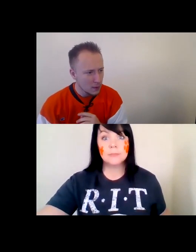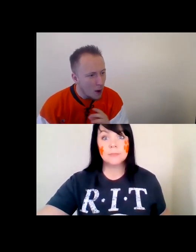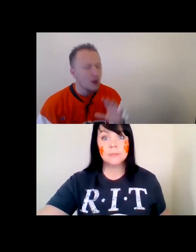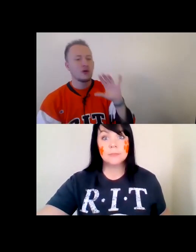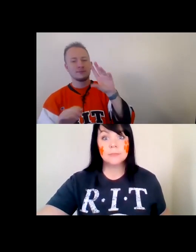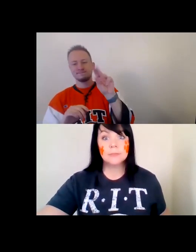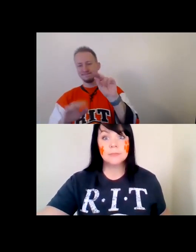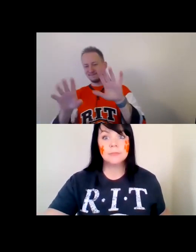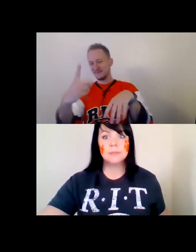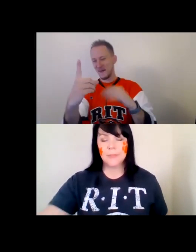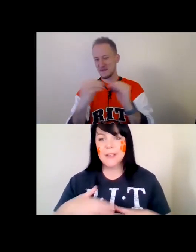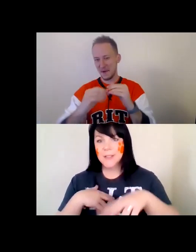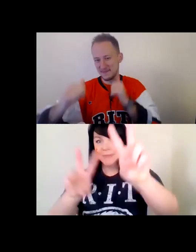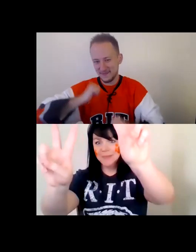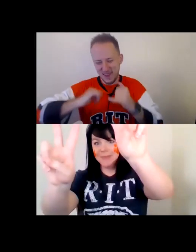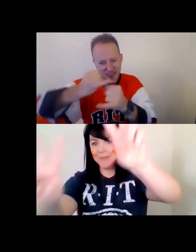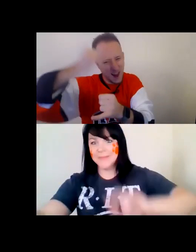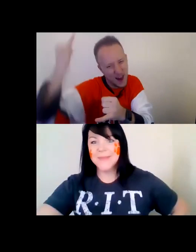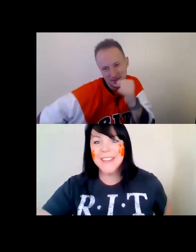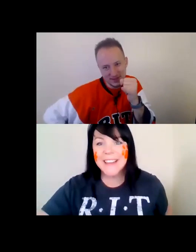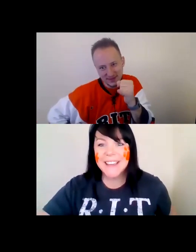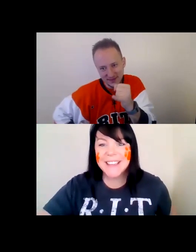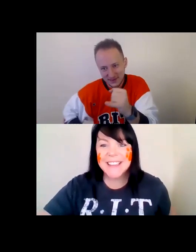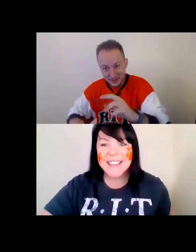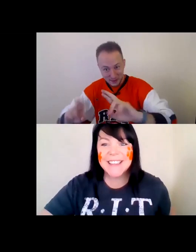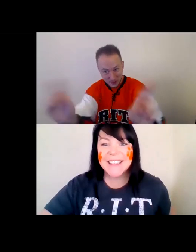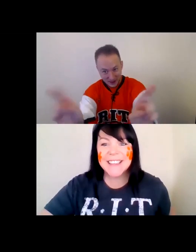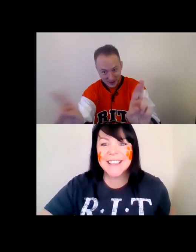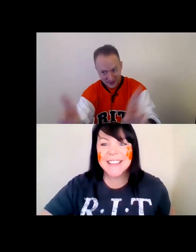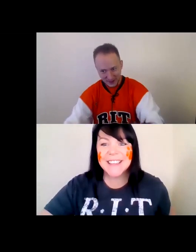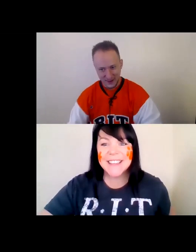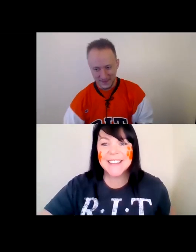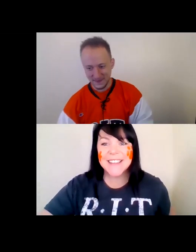Matt: No! One more Math That! show. Are you ready?